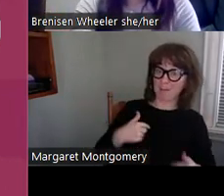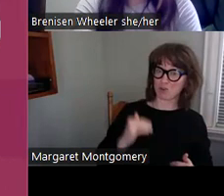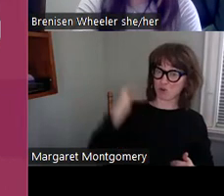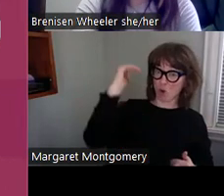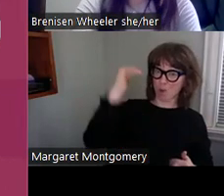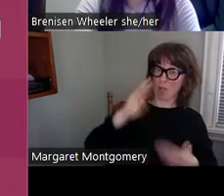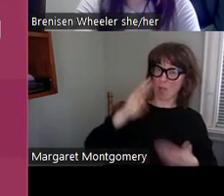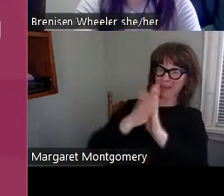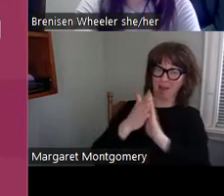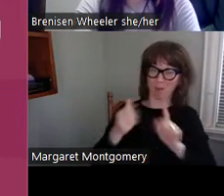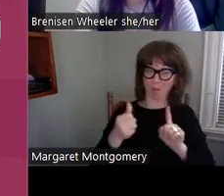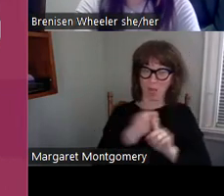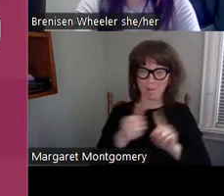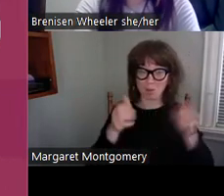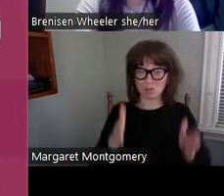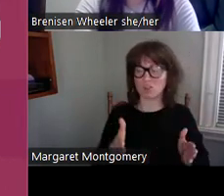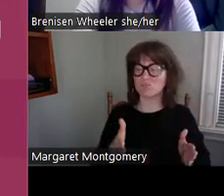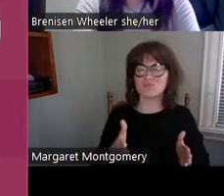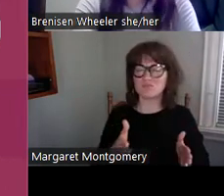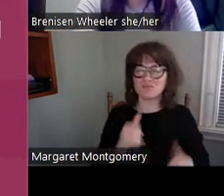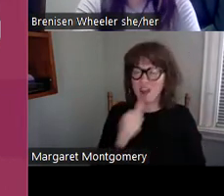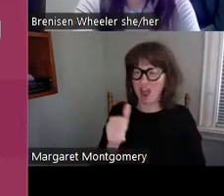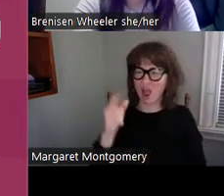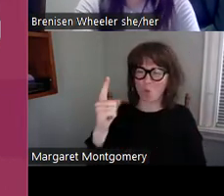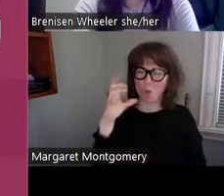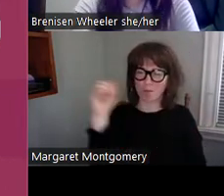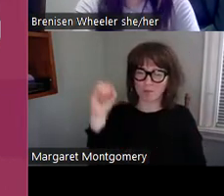have to be in the family grow up maybe this is normal